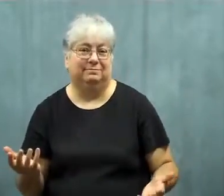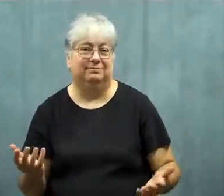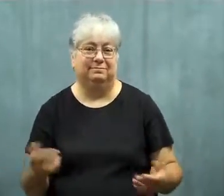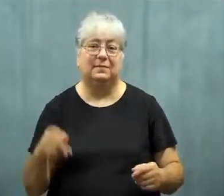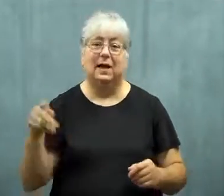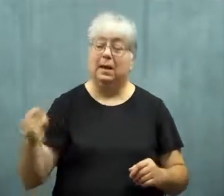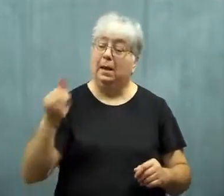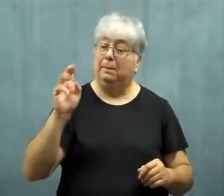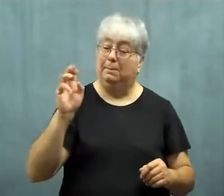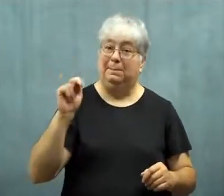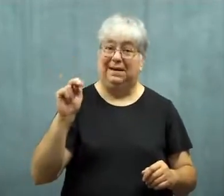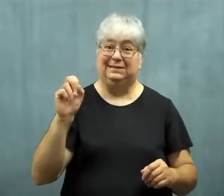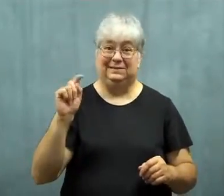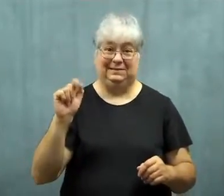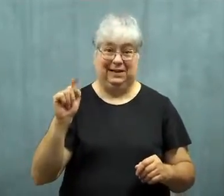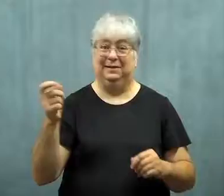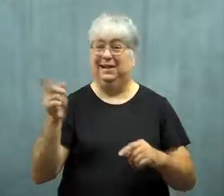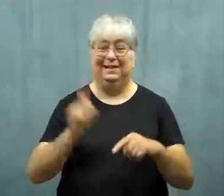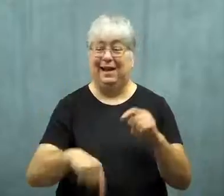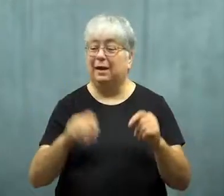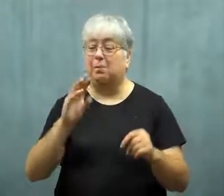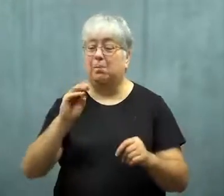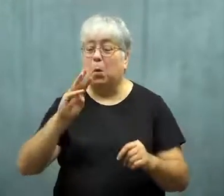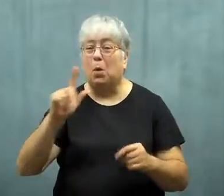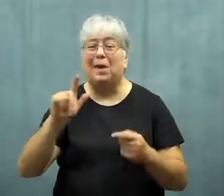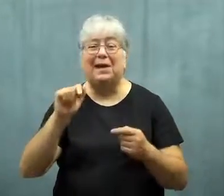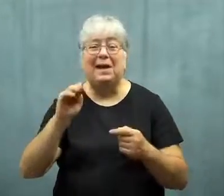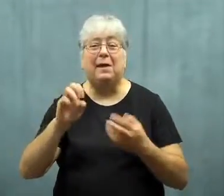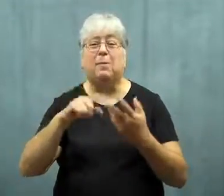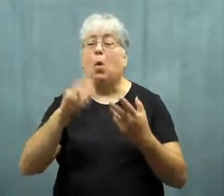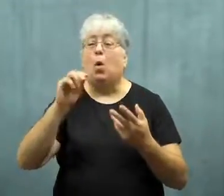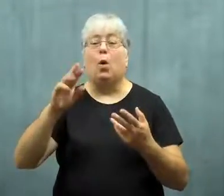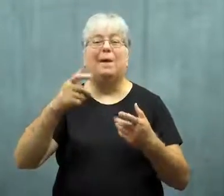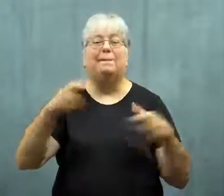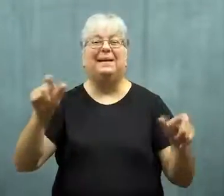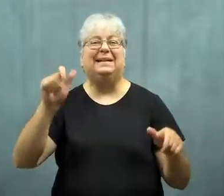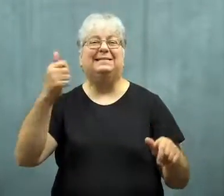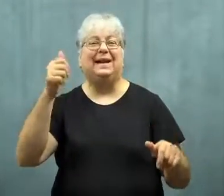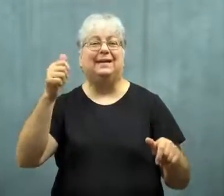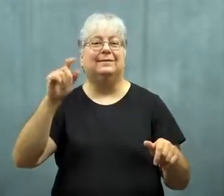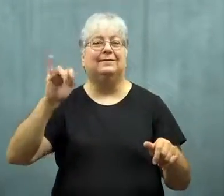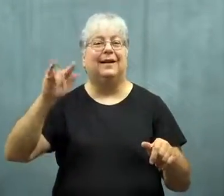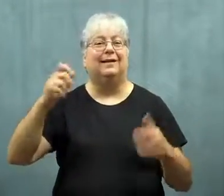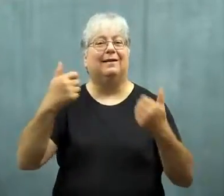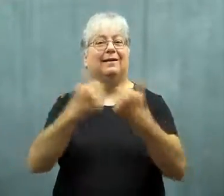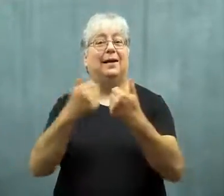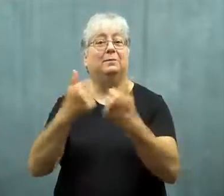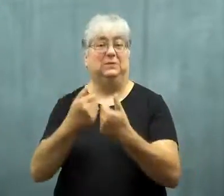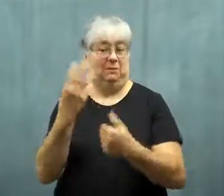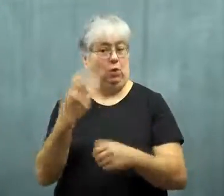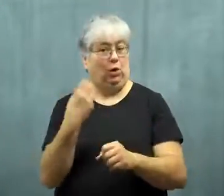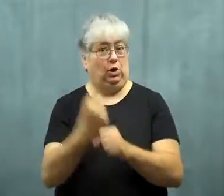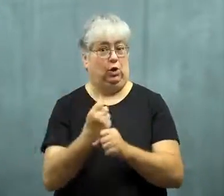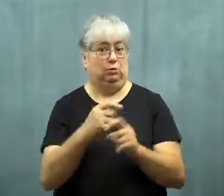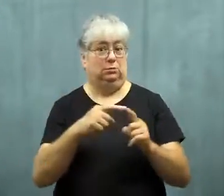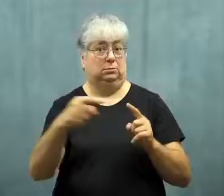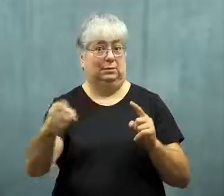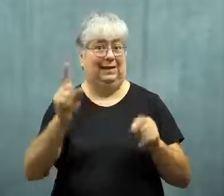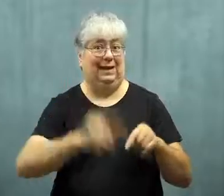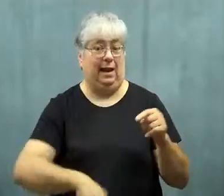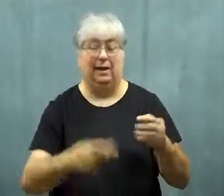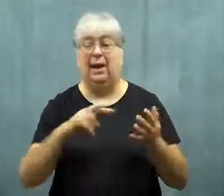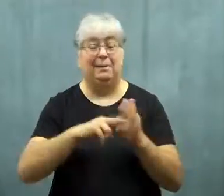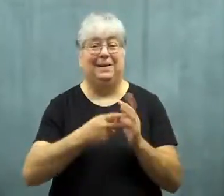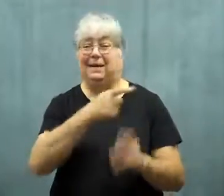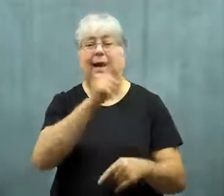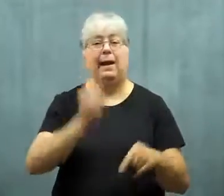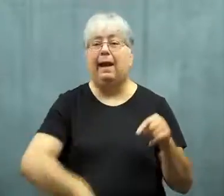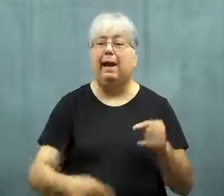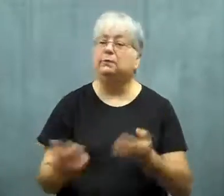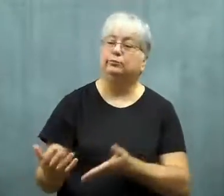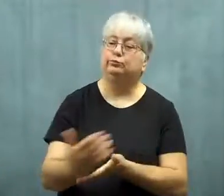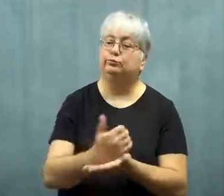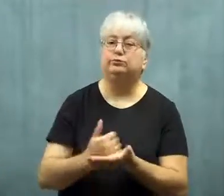Penn State can't participate in bowl or Big Ten title games for four years.